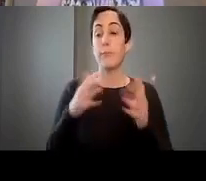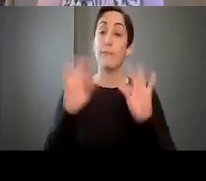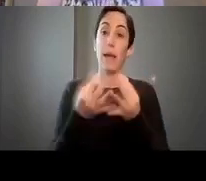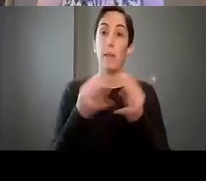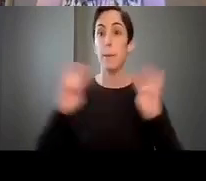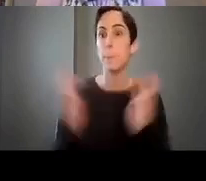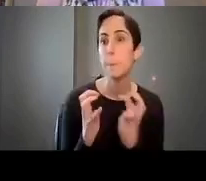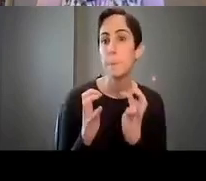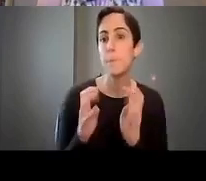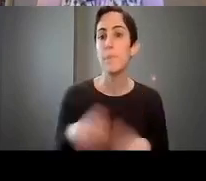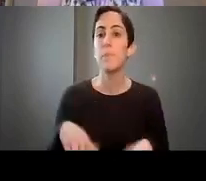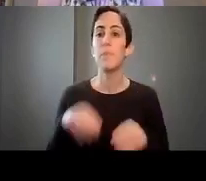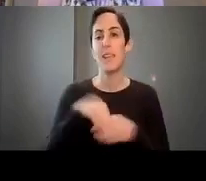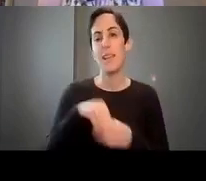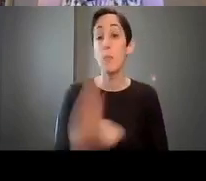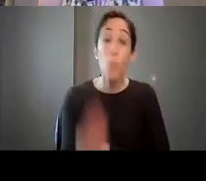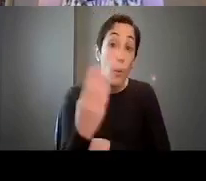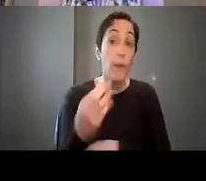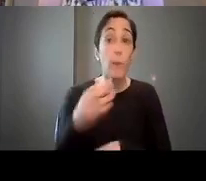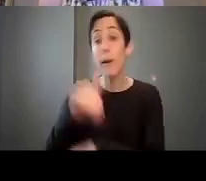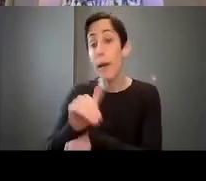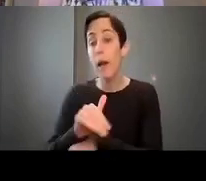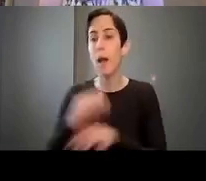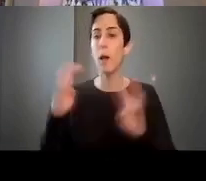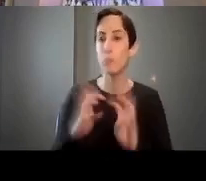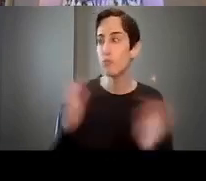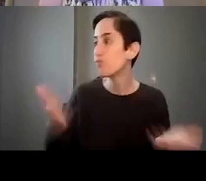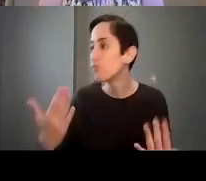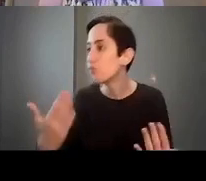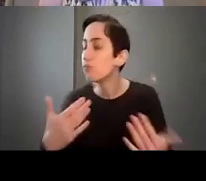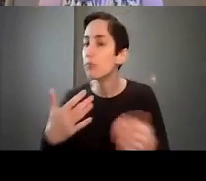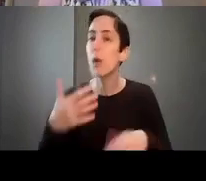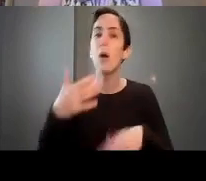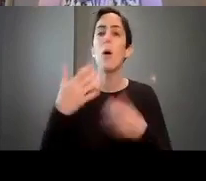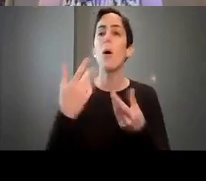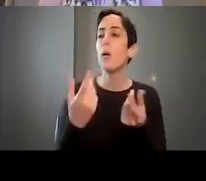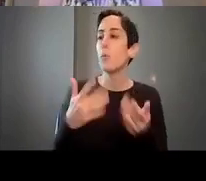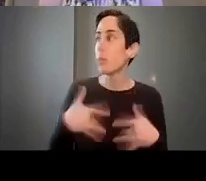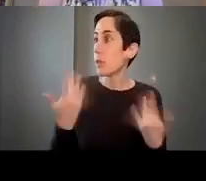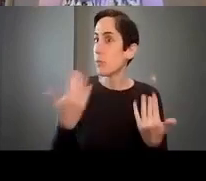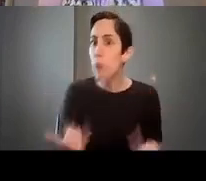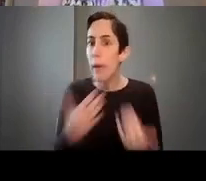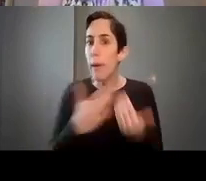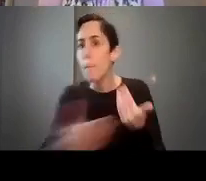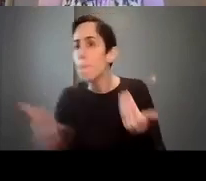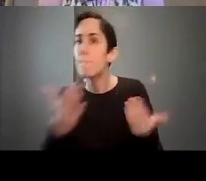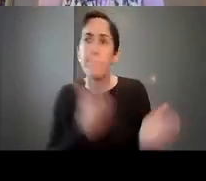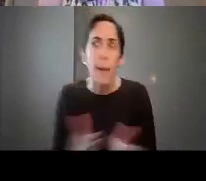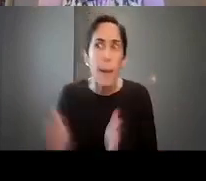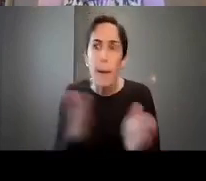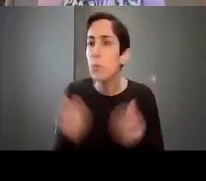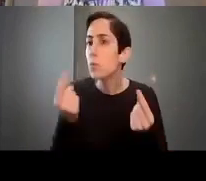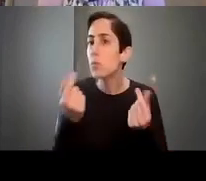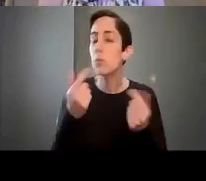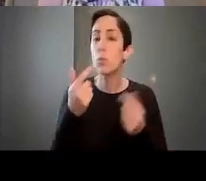sort of what's ahead for the day? What's outpatient ambulatory clinic looking at going to be unexpected? What are the sort of what's ahead for the day? What's routine things? Is there anything that we going to be unexpected? What are the need? And to do that with everybody in routine things? Is there anything that we